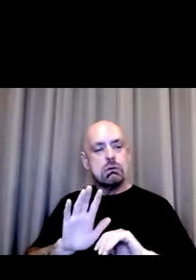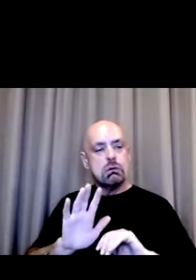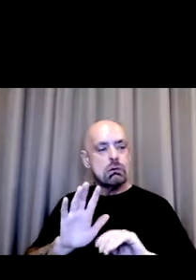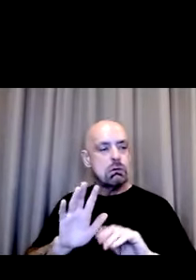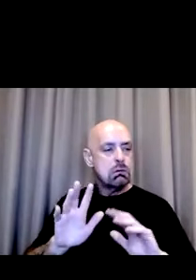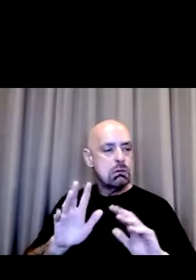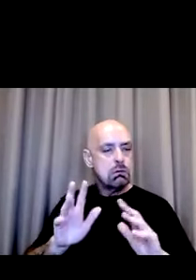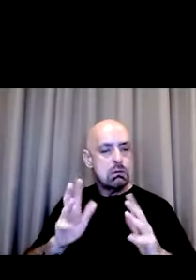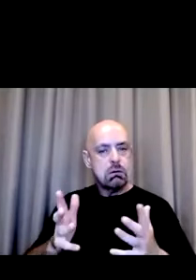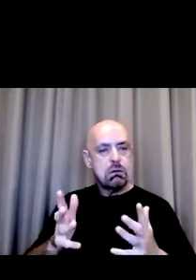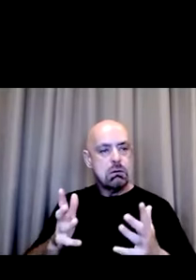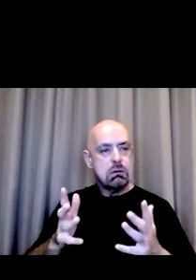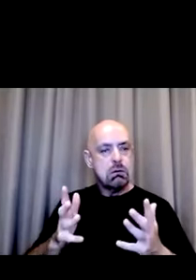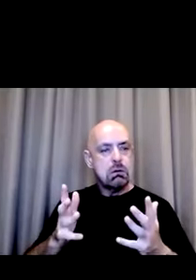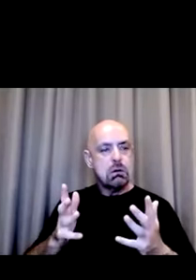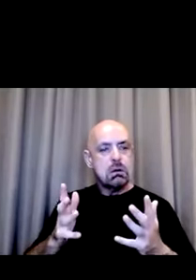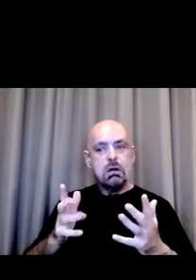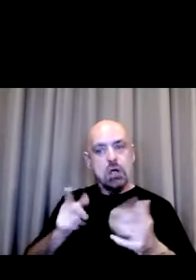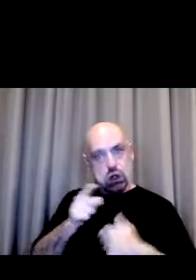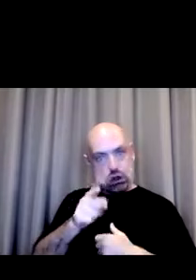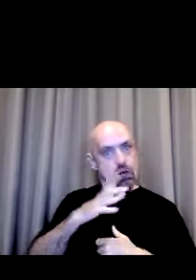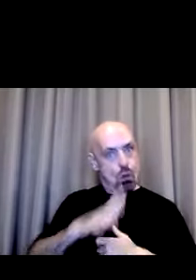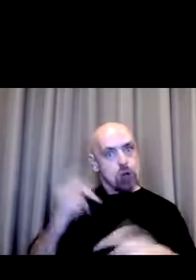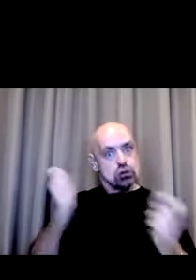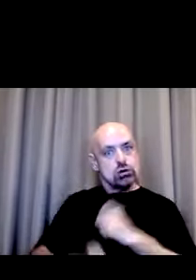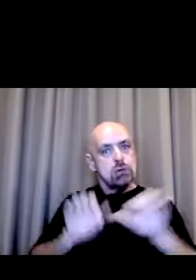this surviv e for antiquity